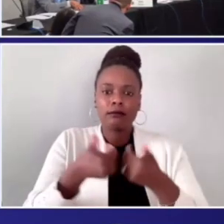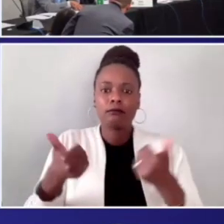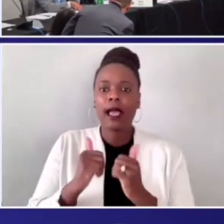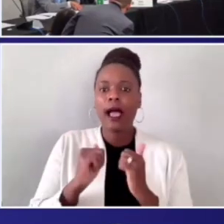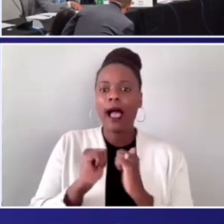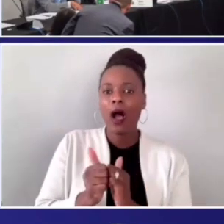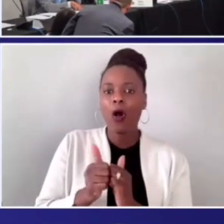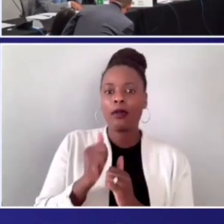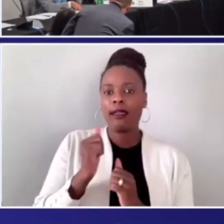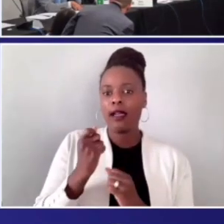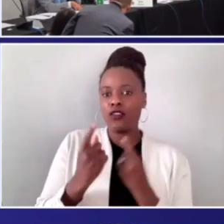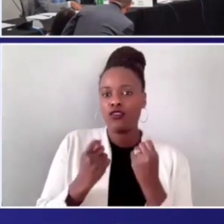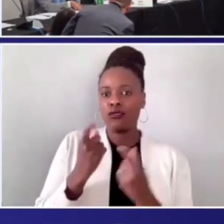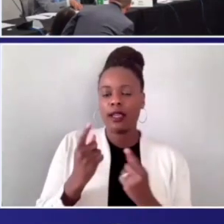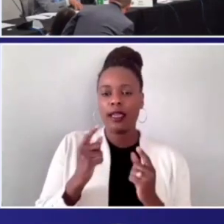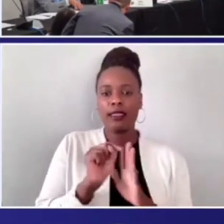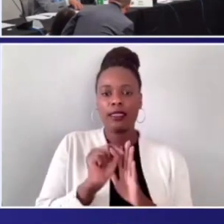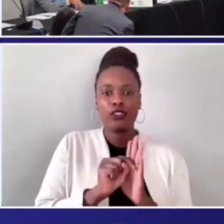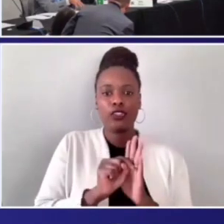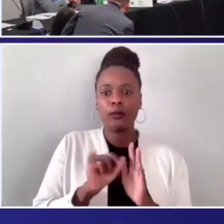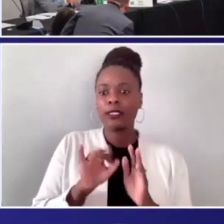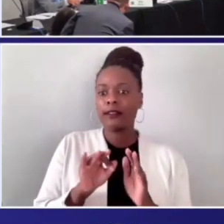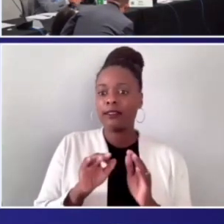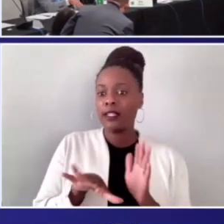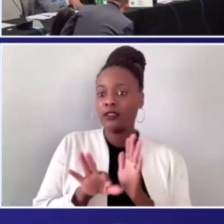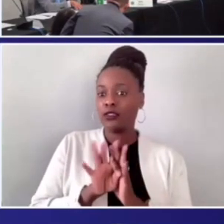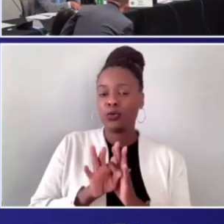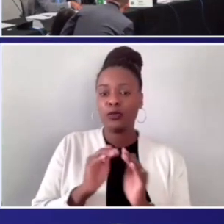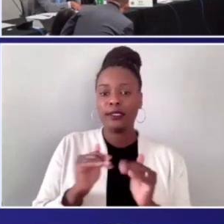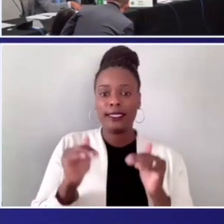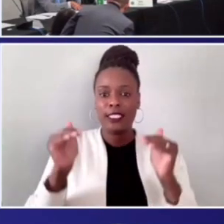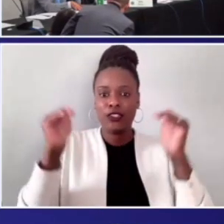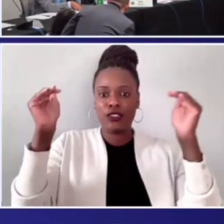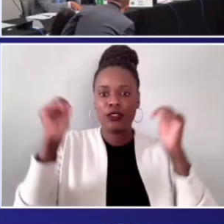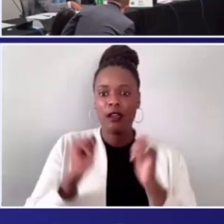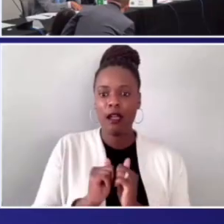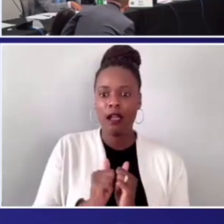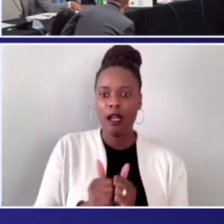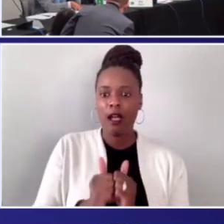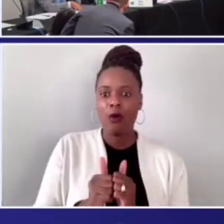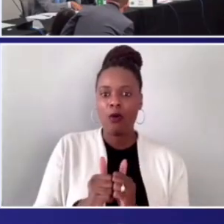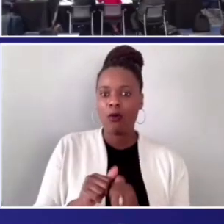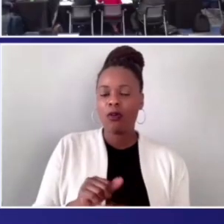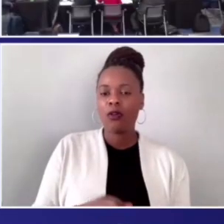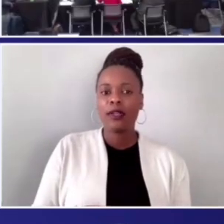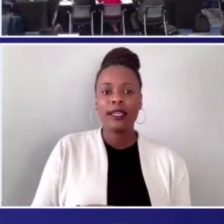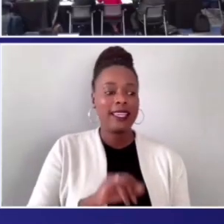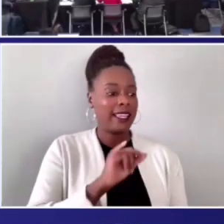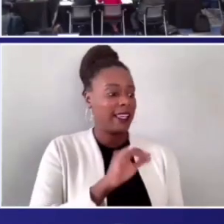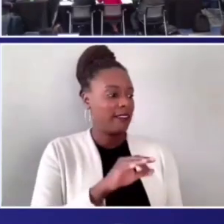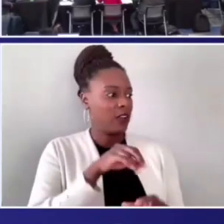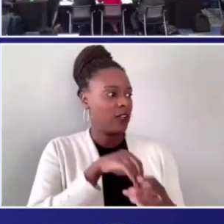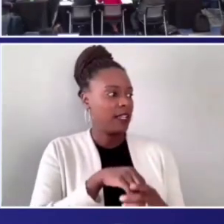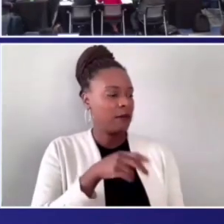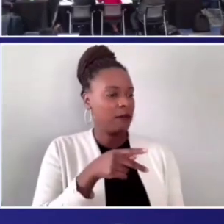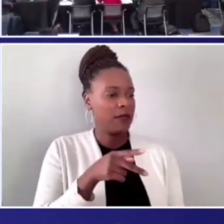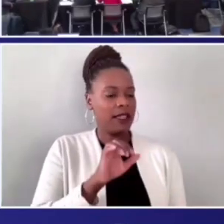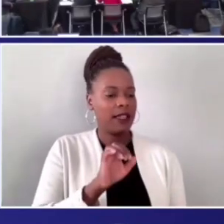you know, if they choose the Tiered. Well hopefully -- How that would be -- how would -- that would be treated? Yeah, hopefully if they're in PSLF they're not choosing Tiered since it won't count